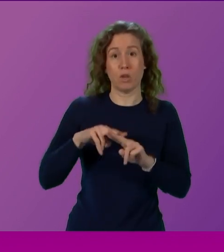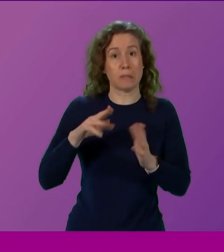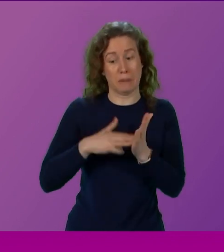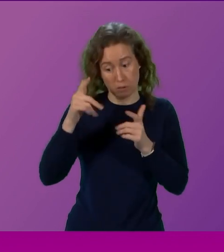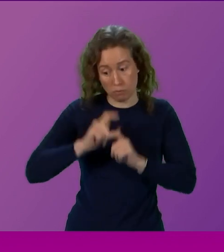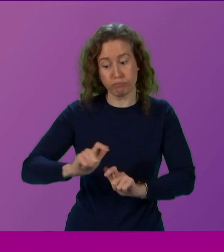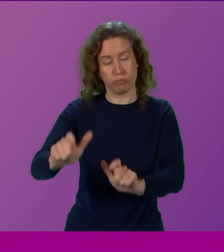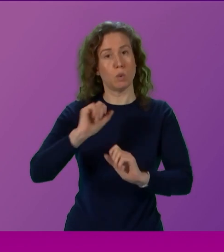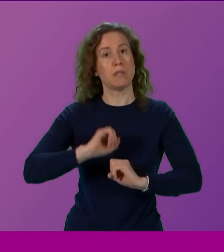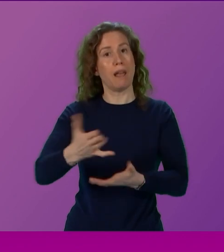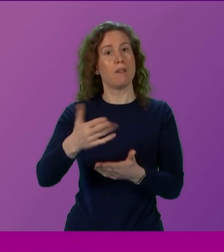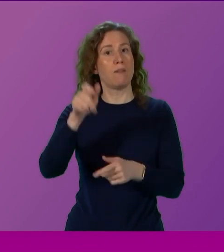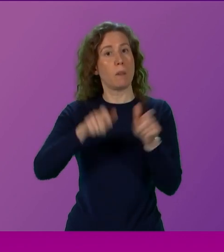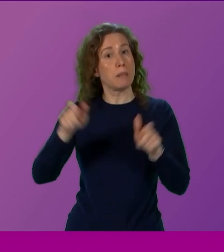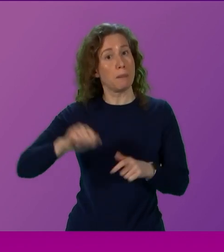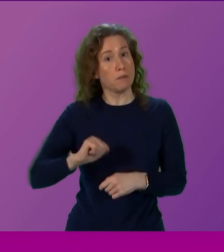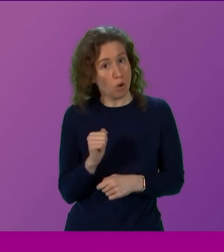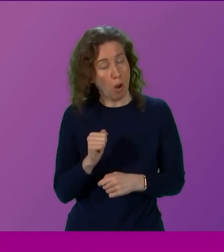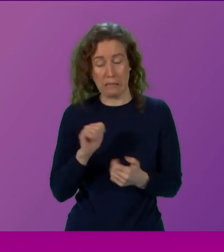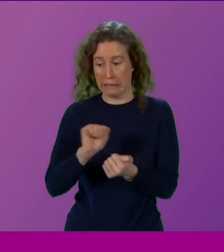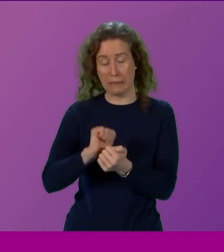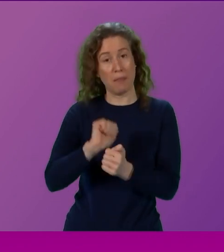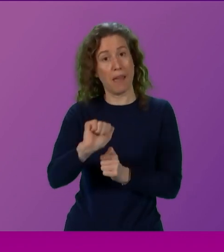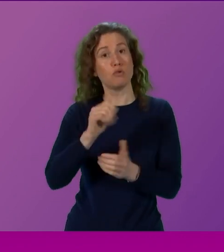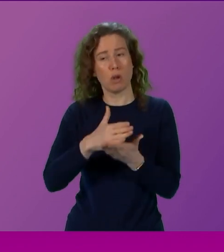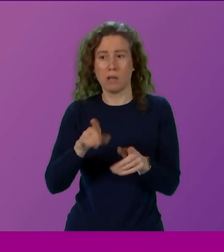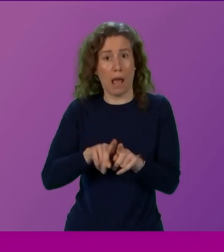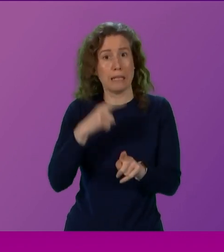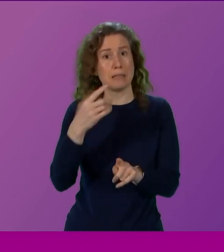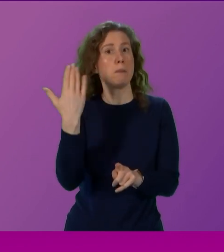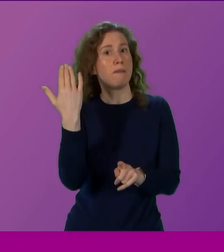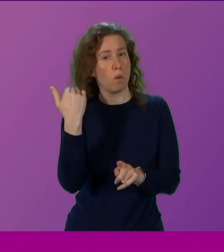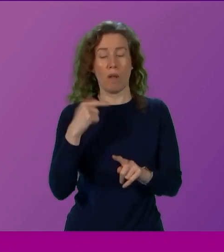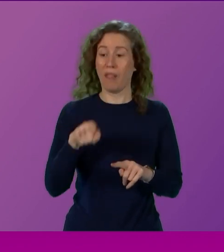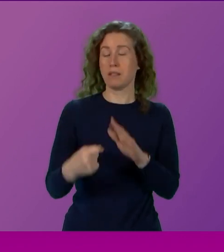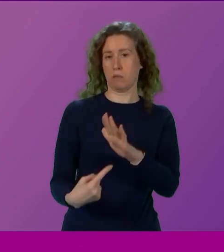the people of Scotland and retaining their trust is the priority, and it should be the